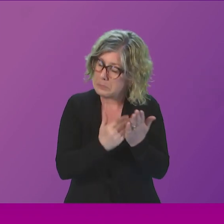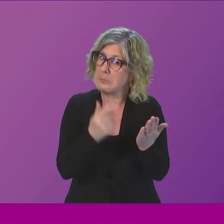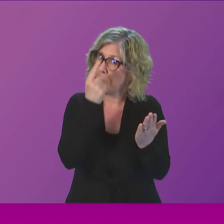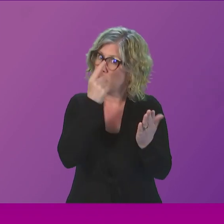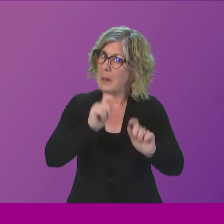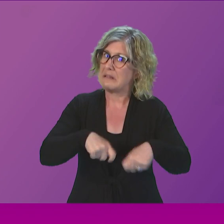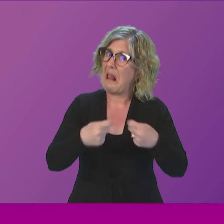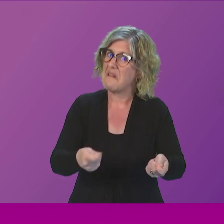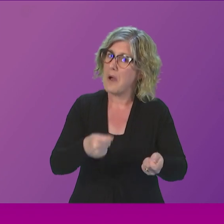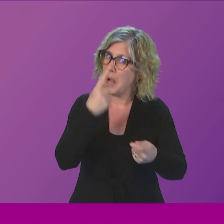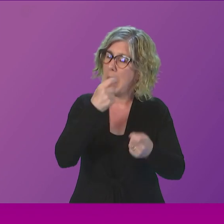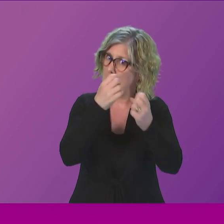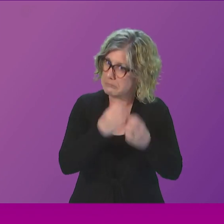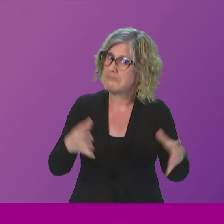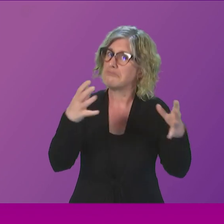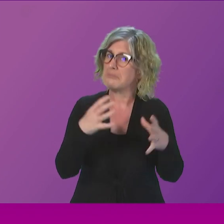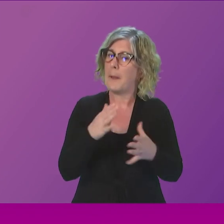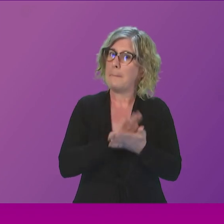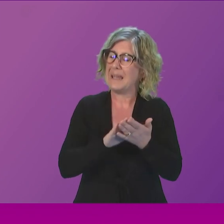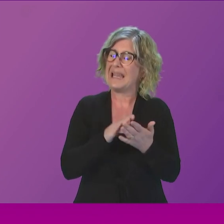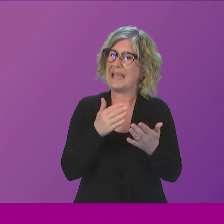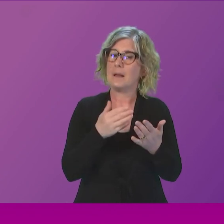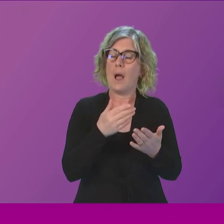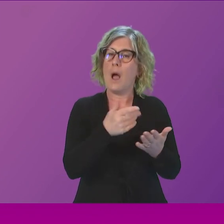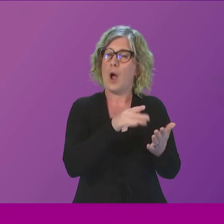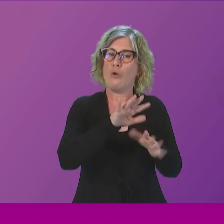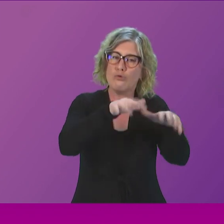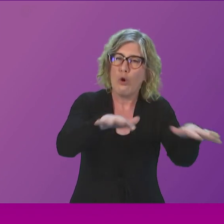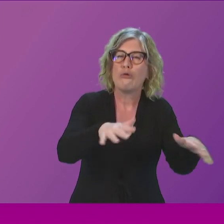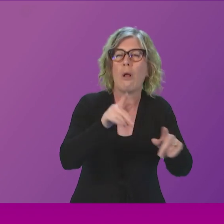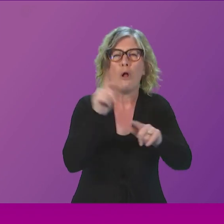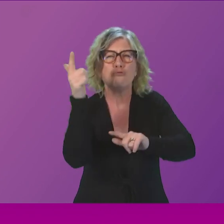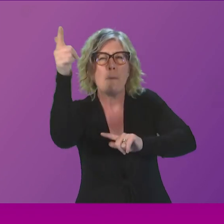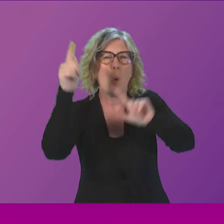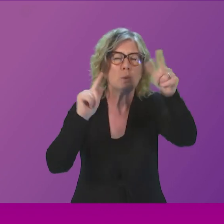would enable rural and remote communities to attract migrants in line with their very